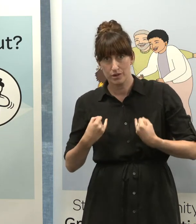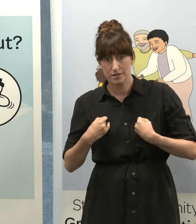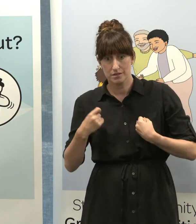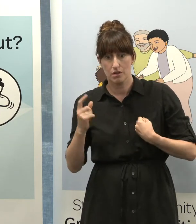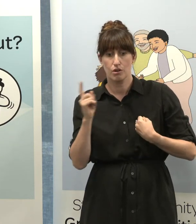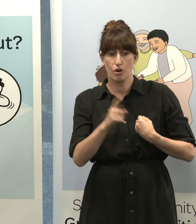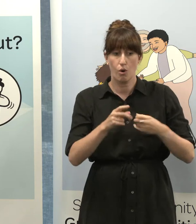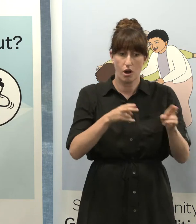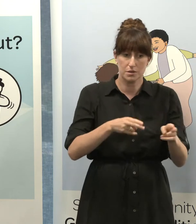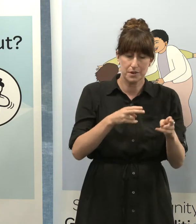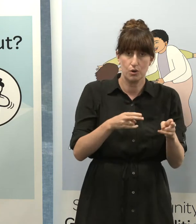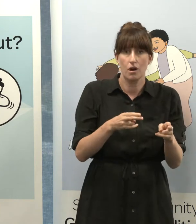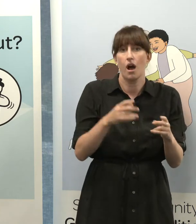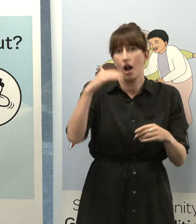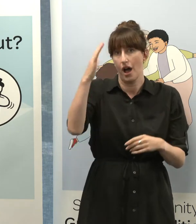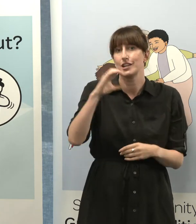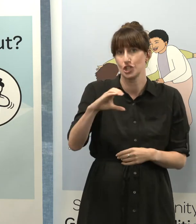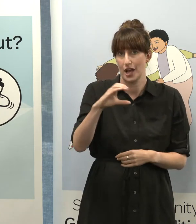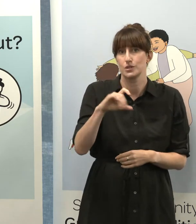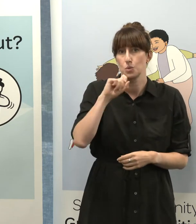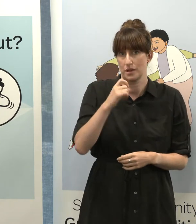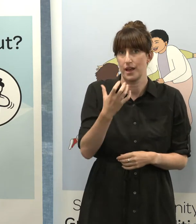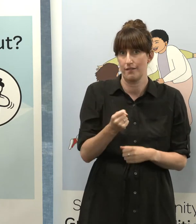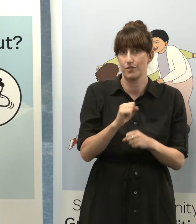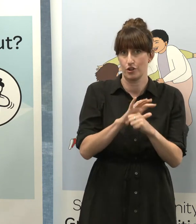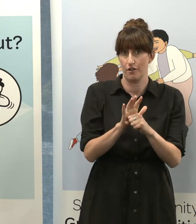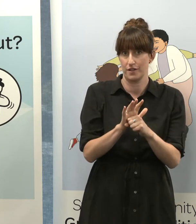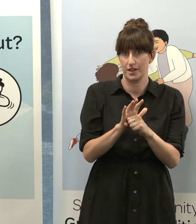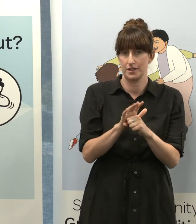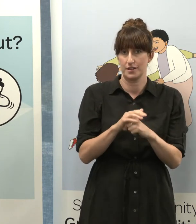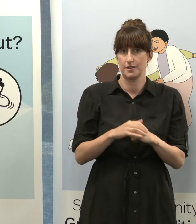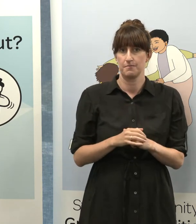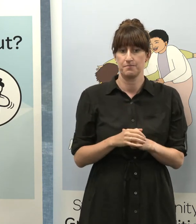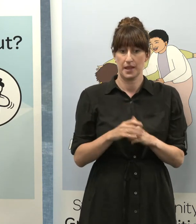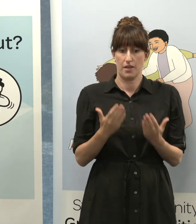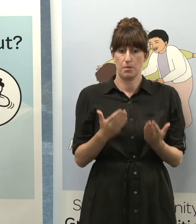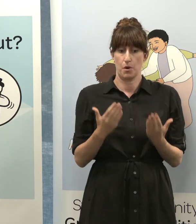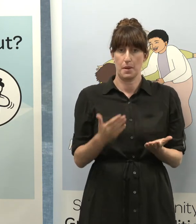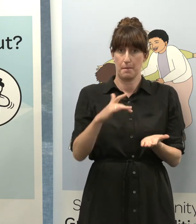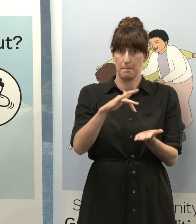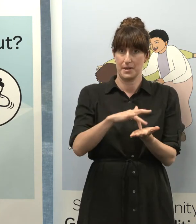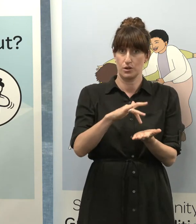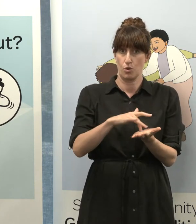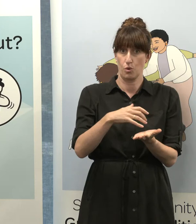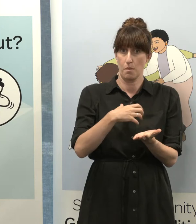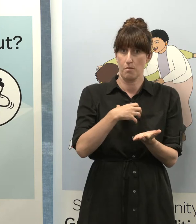are turning up the hospital, whether it is an injury or other illness will have COVID and by way of example, at the